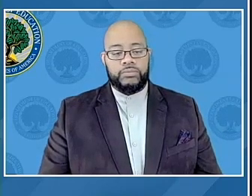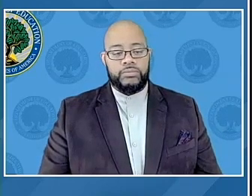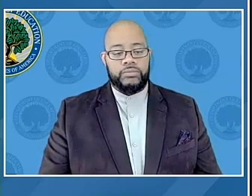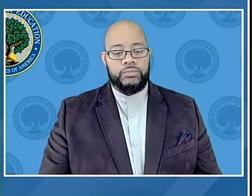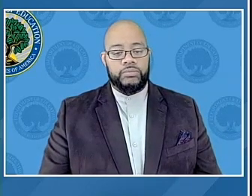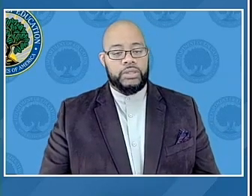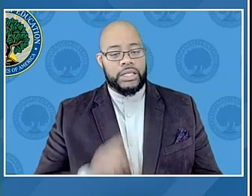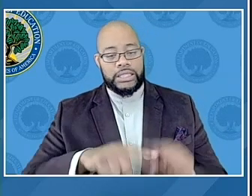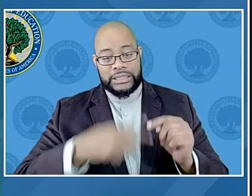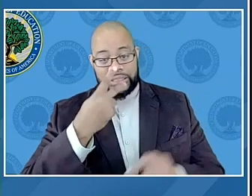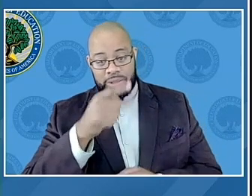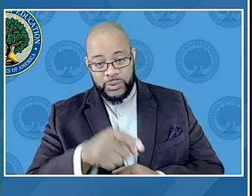Do you have video?